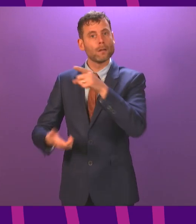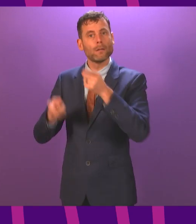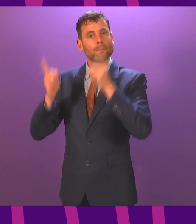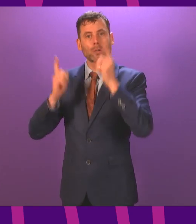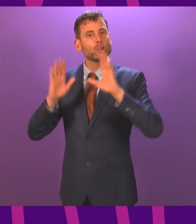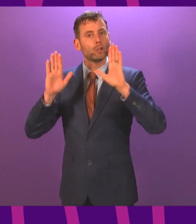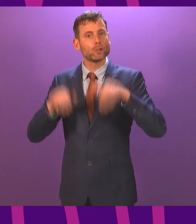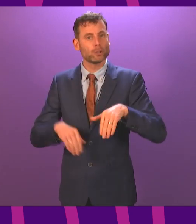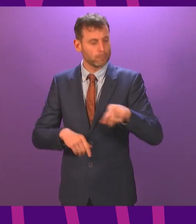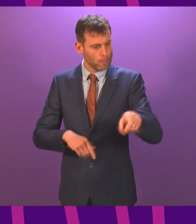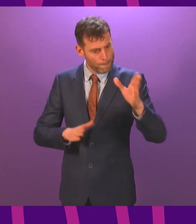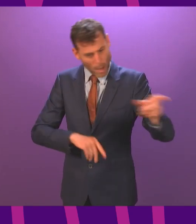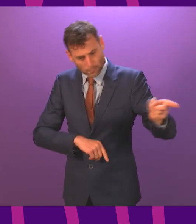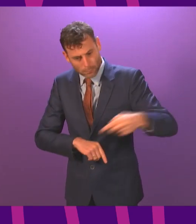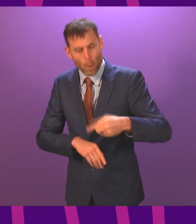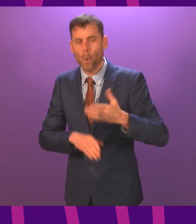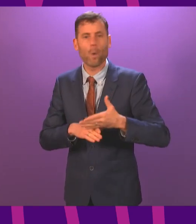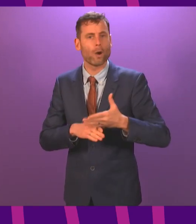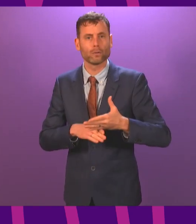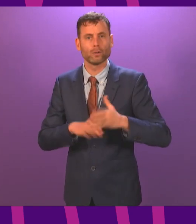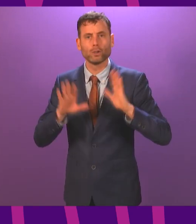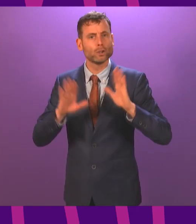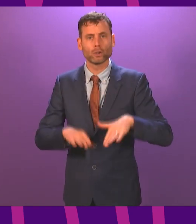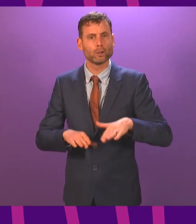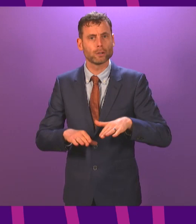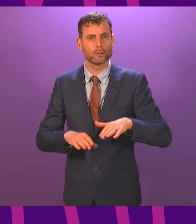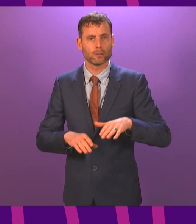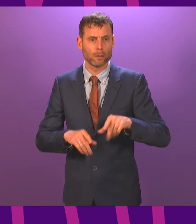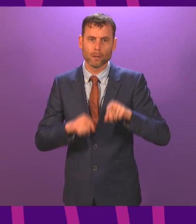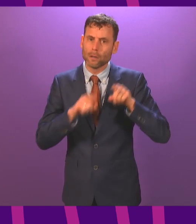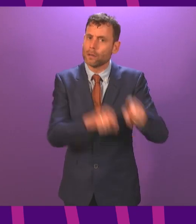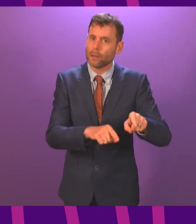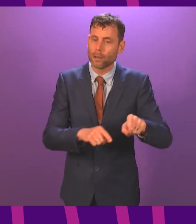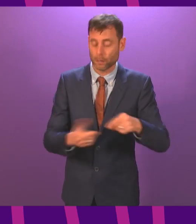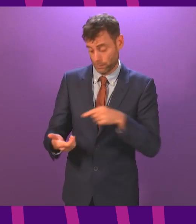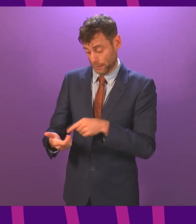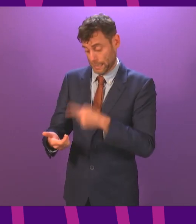are not put under pressure to come into work;. it is important that they isolate. Where companies